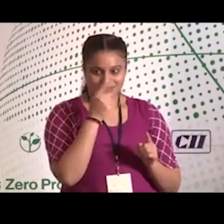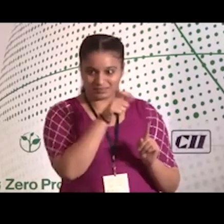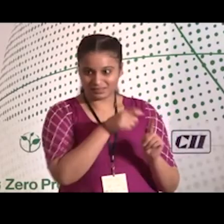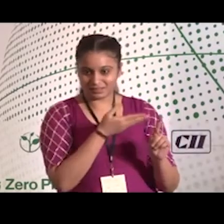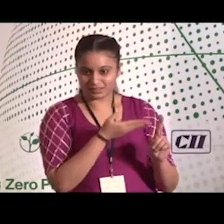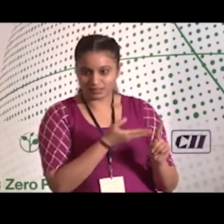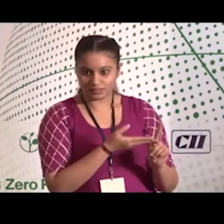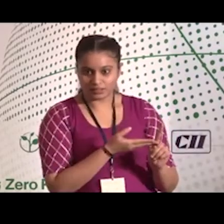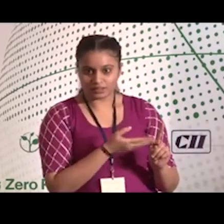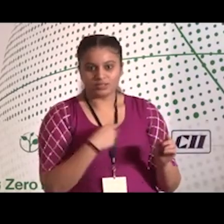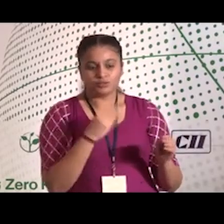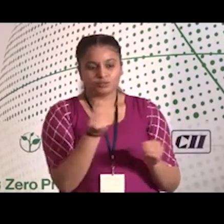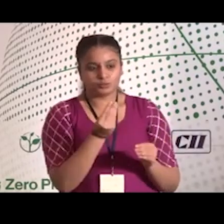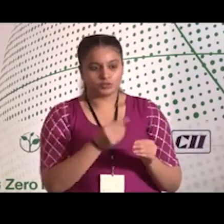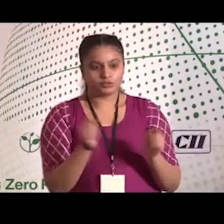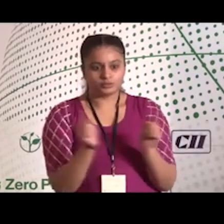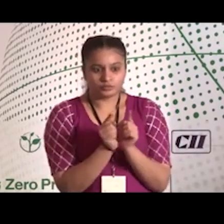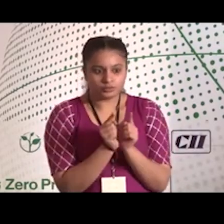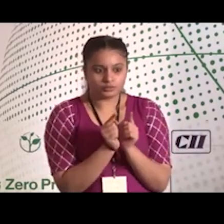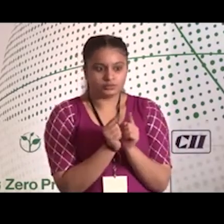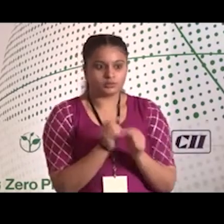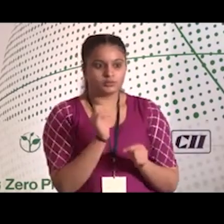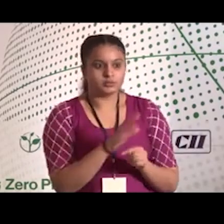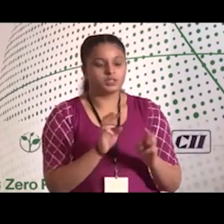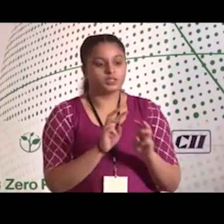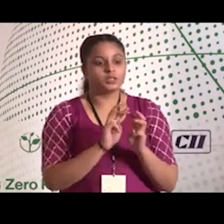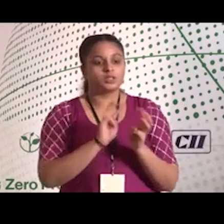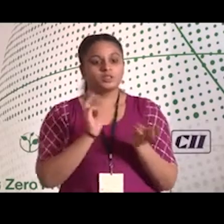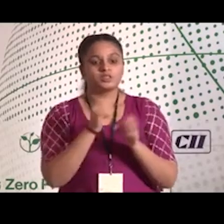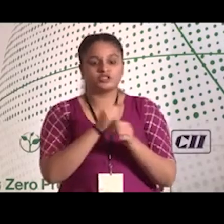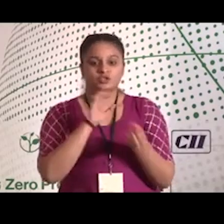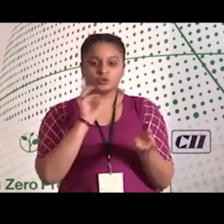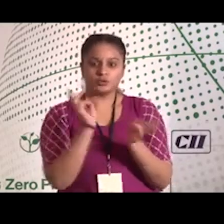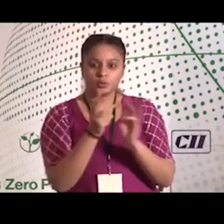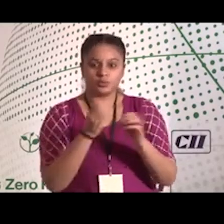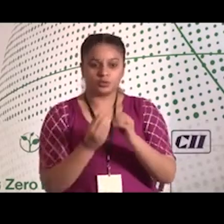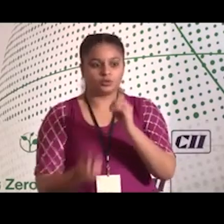about it's a global organization and many of know me know about it.